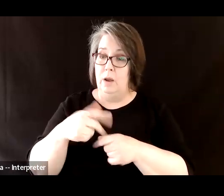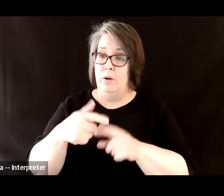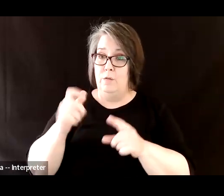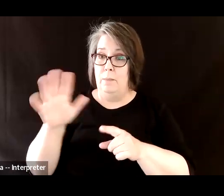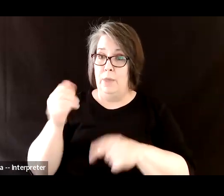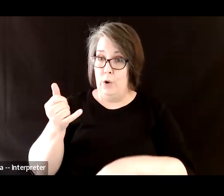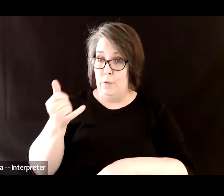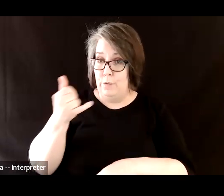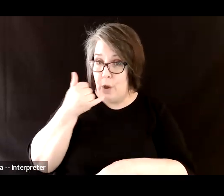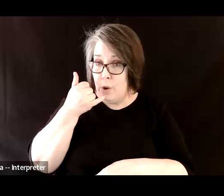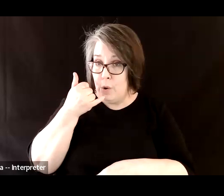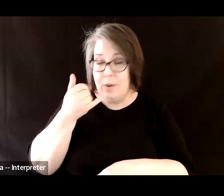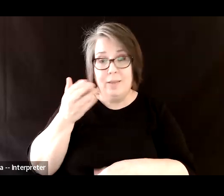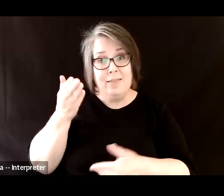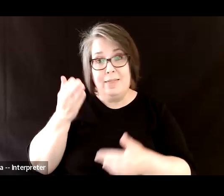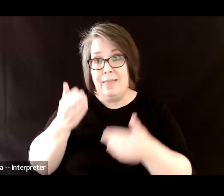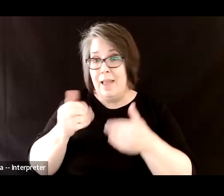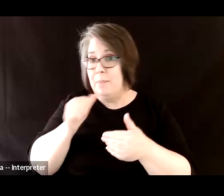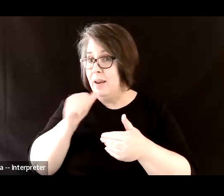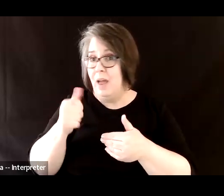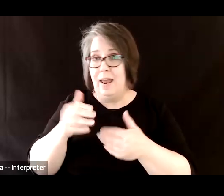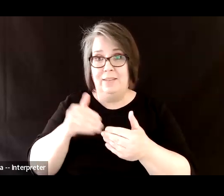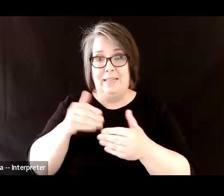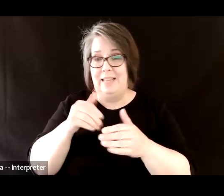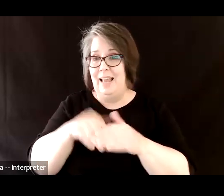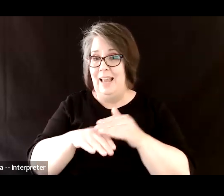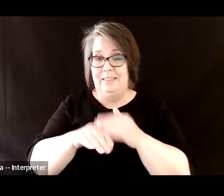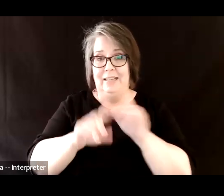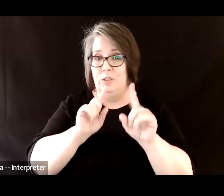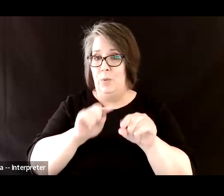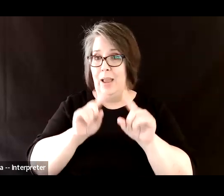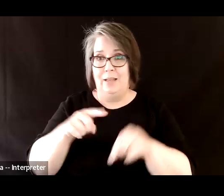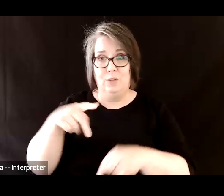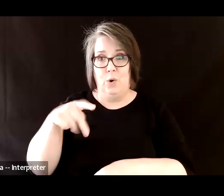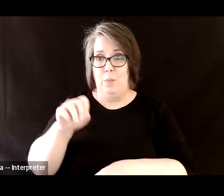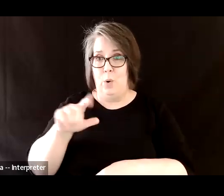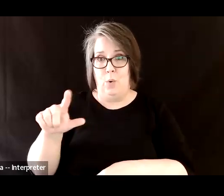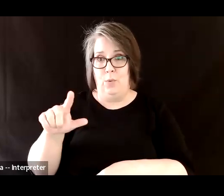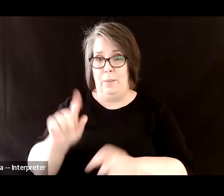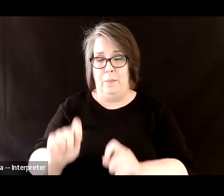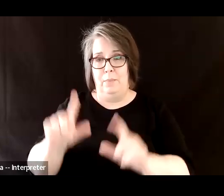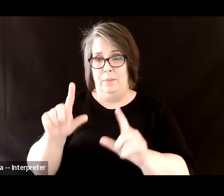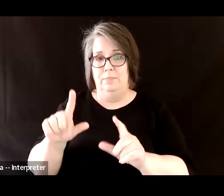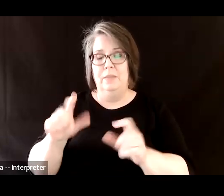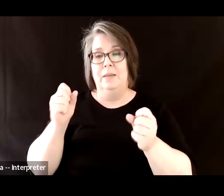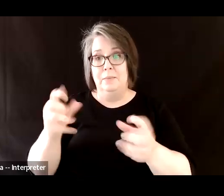phones, they may not be -- have easy access to answering poll questions that pop up. A lot of times and is that